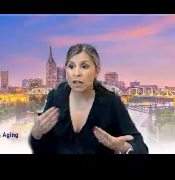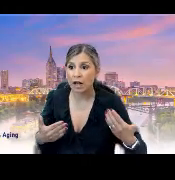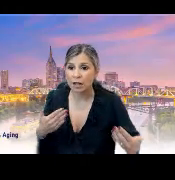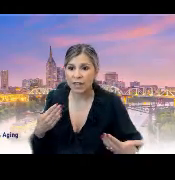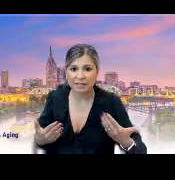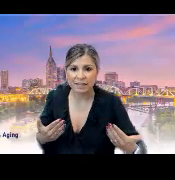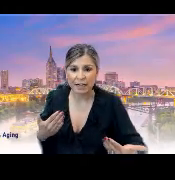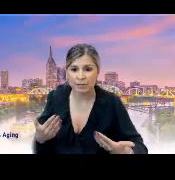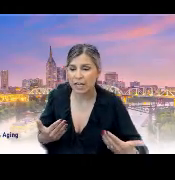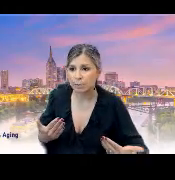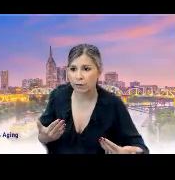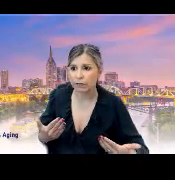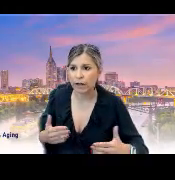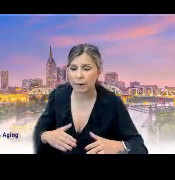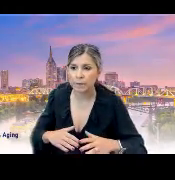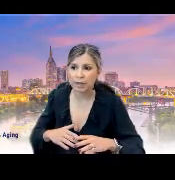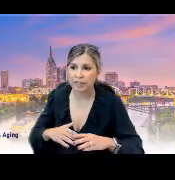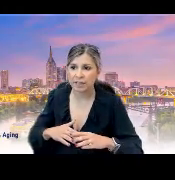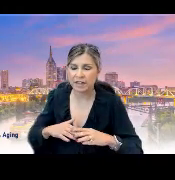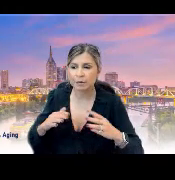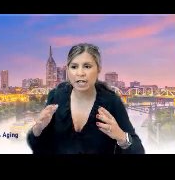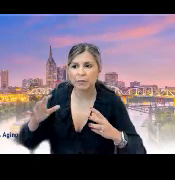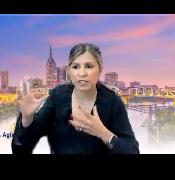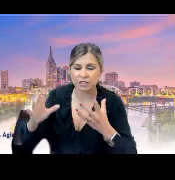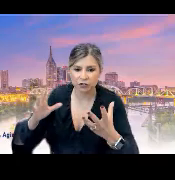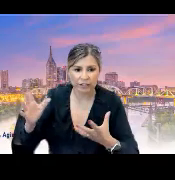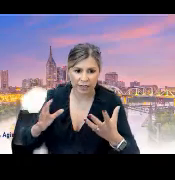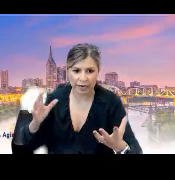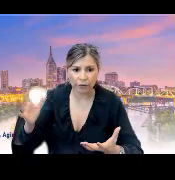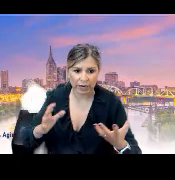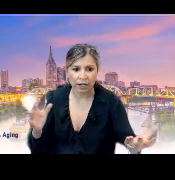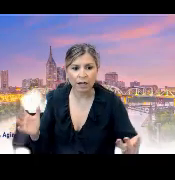mirrors that same type of that same type of district area.